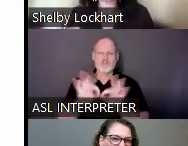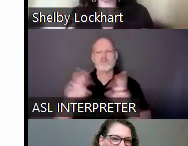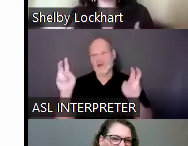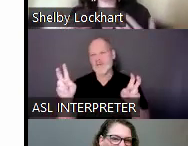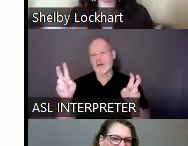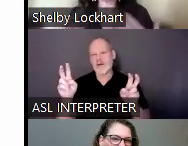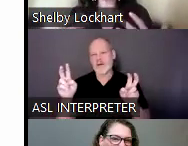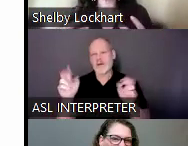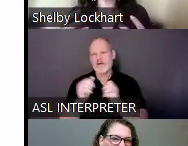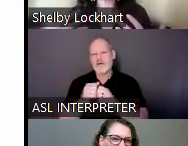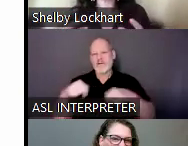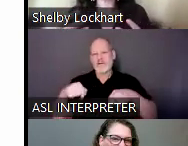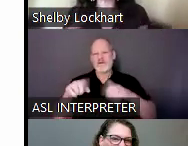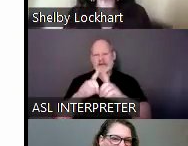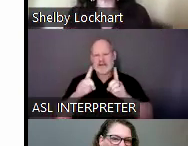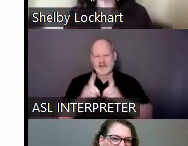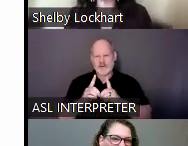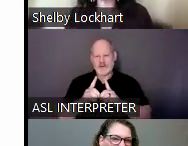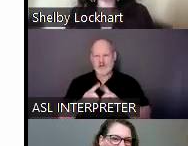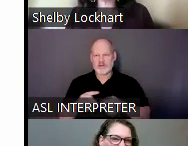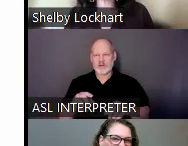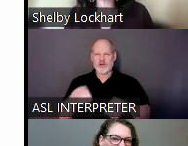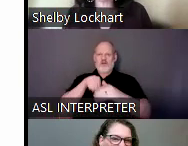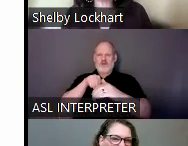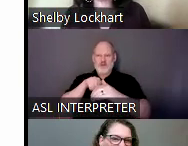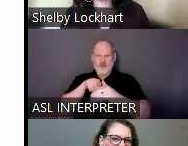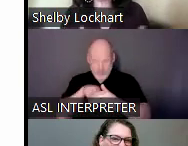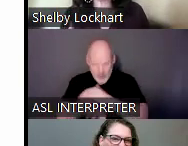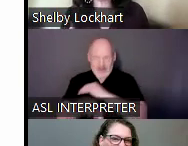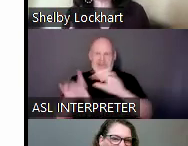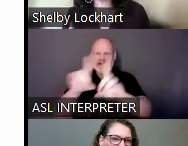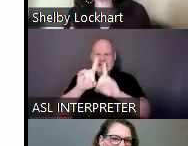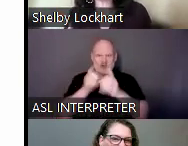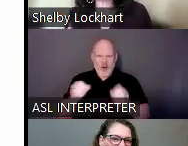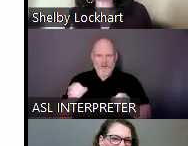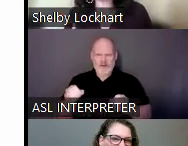the school, you can hear it and kind of feel it everywhere. The other strategy is